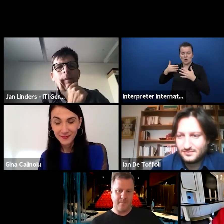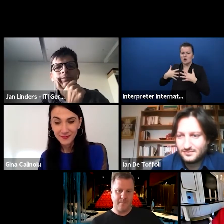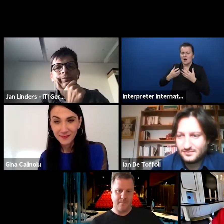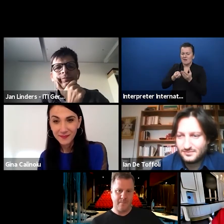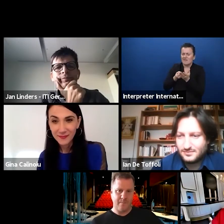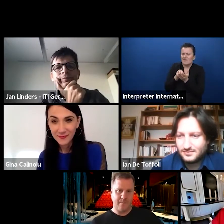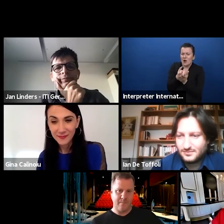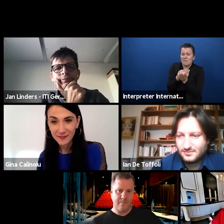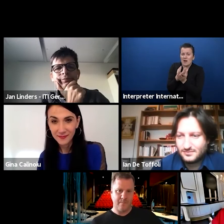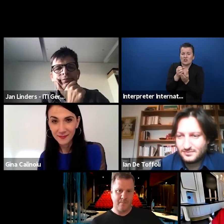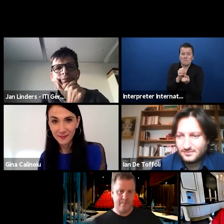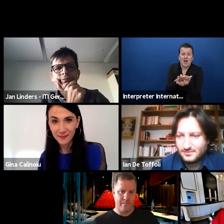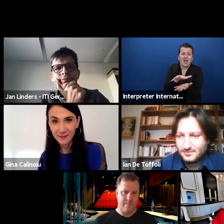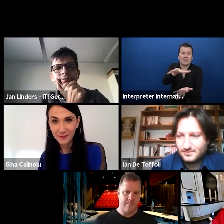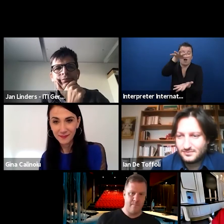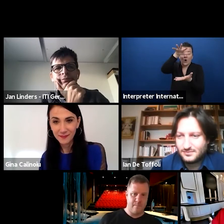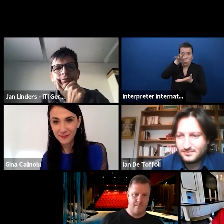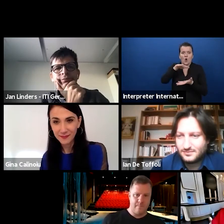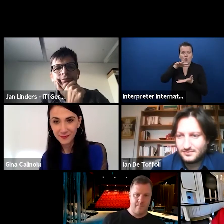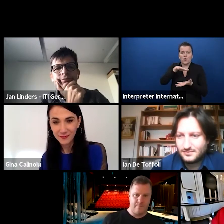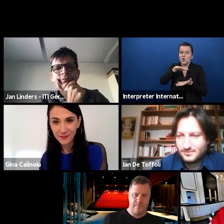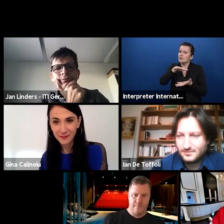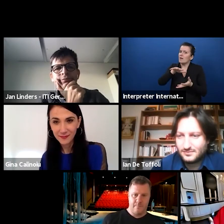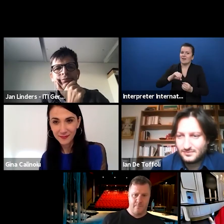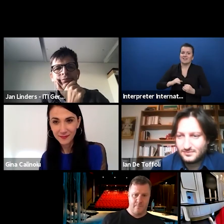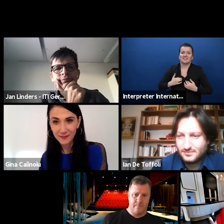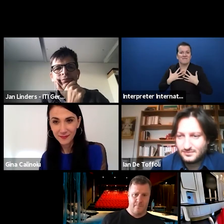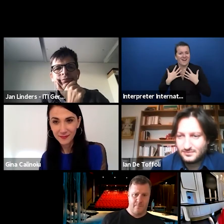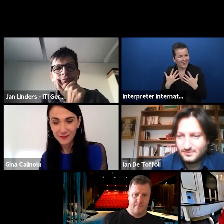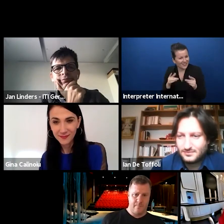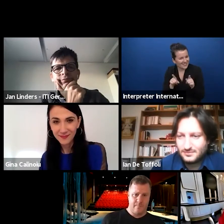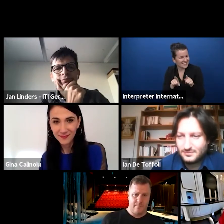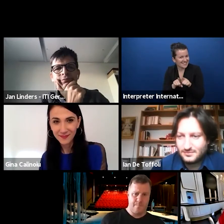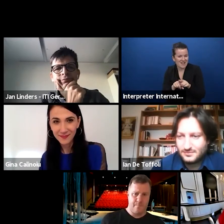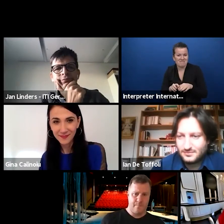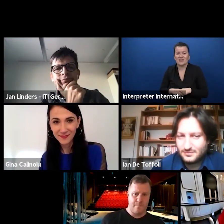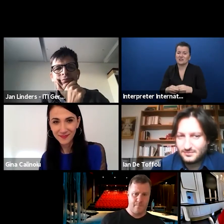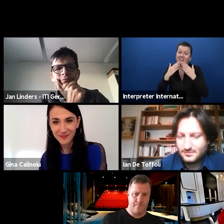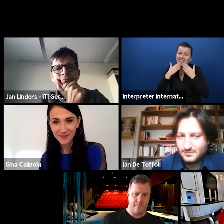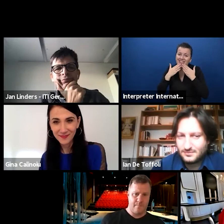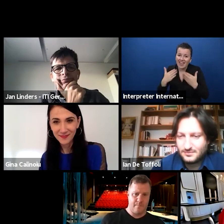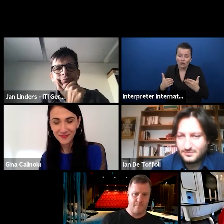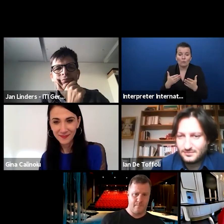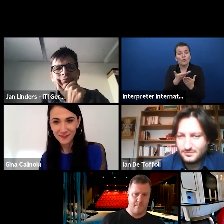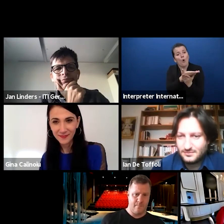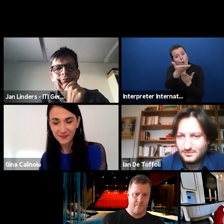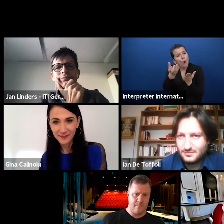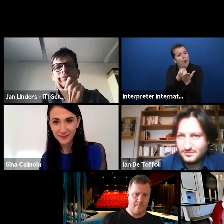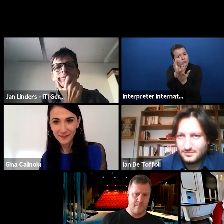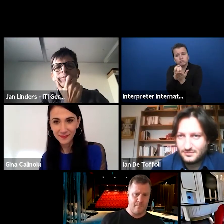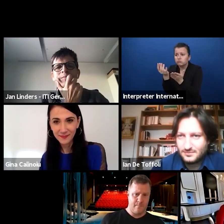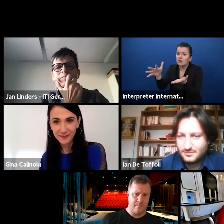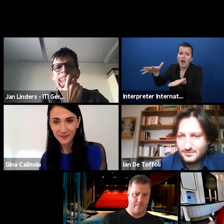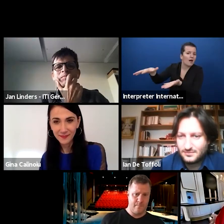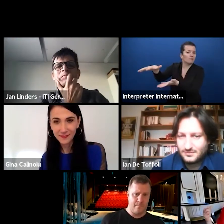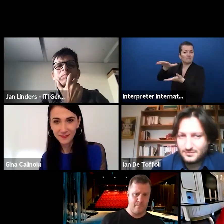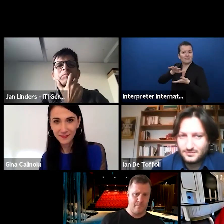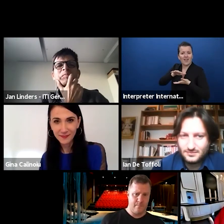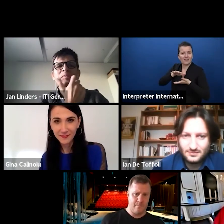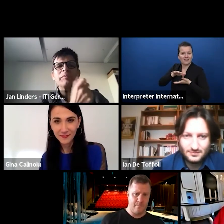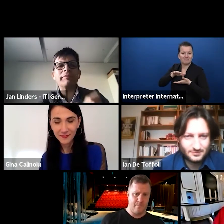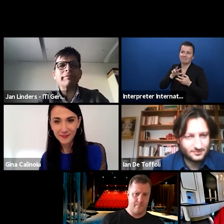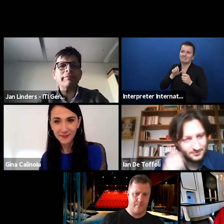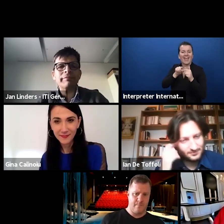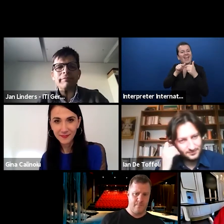and I would like to just sa, I thank you. I will take on, I take on virtually and spiritually, The